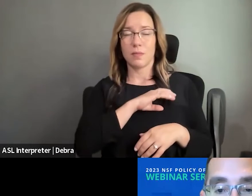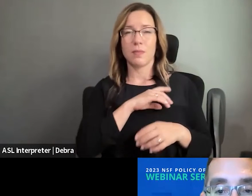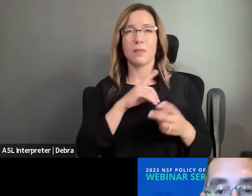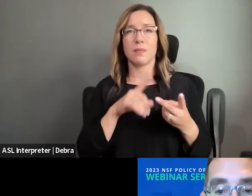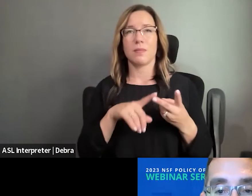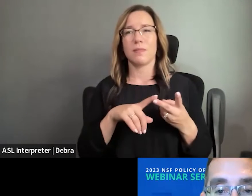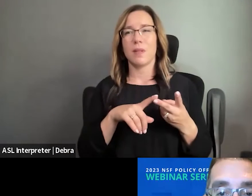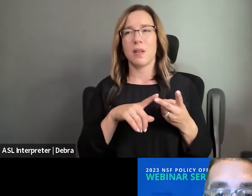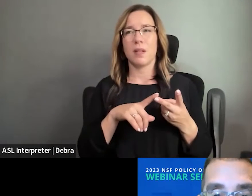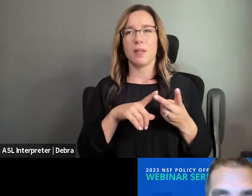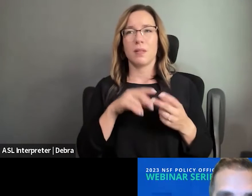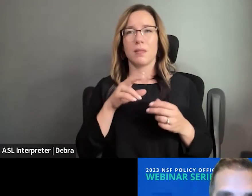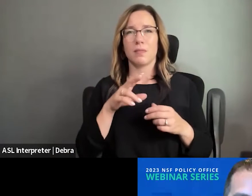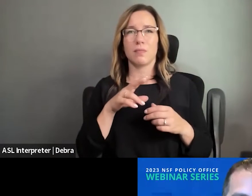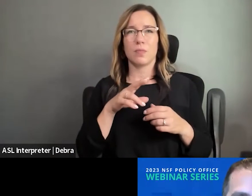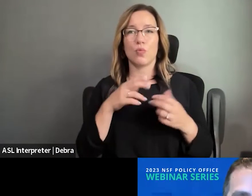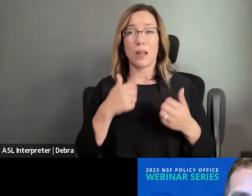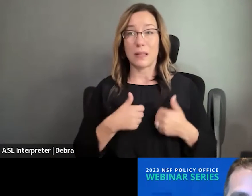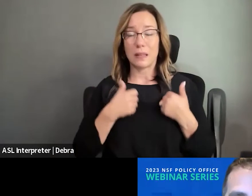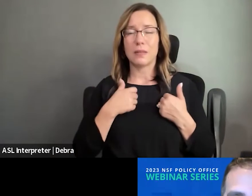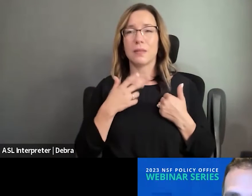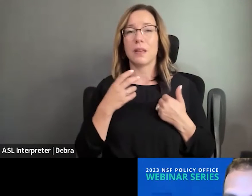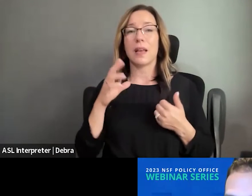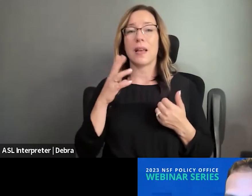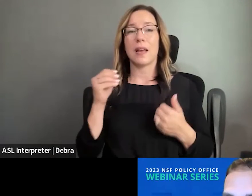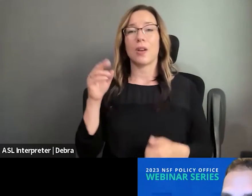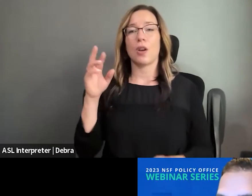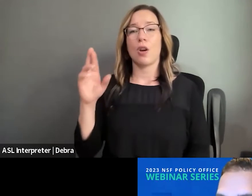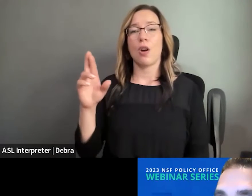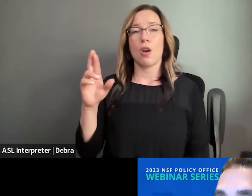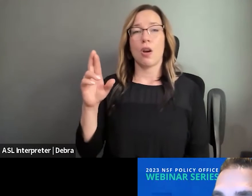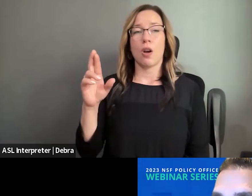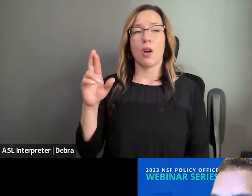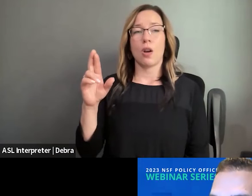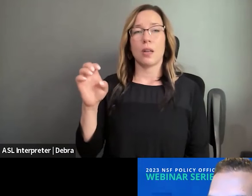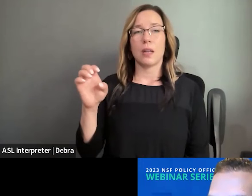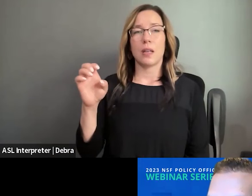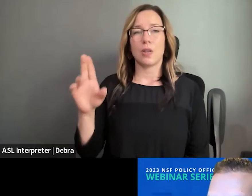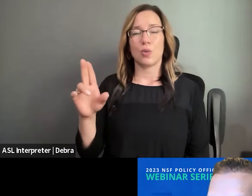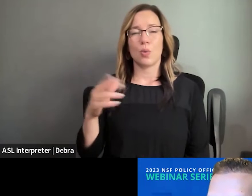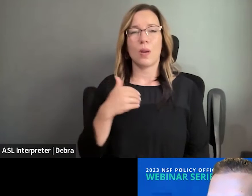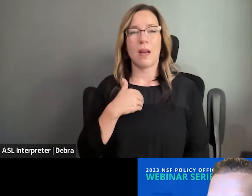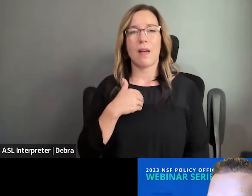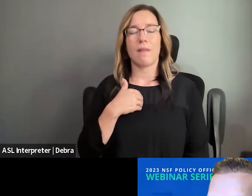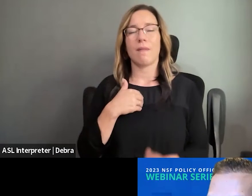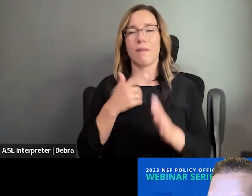that also have statutory requirements on eligibility, but beyond that, if the student